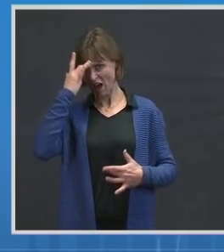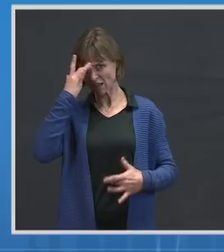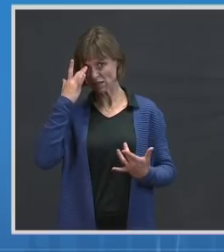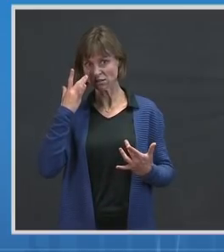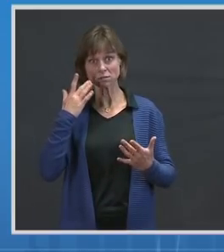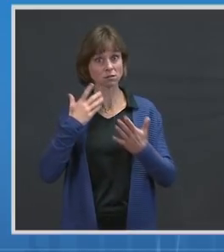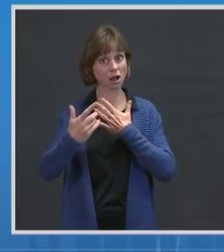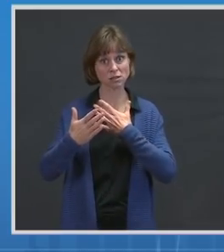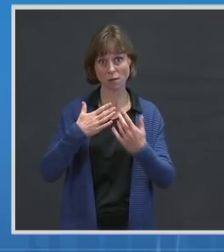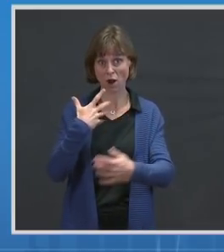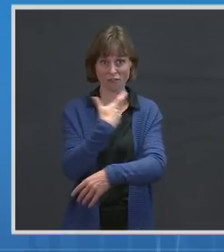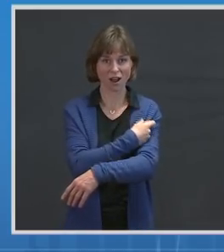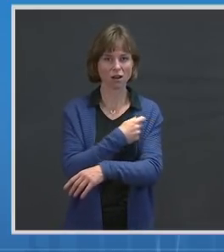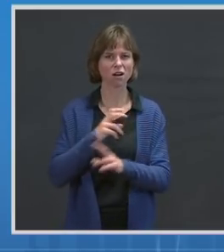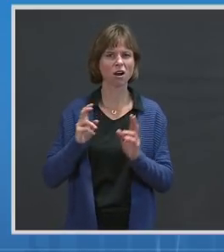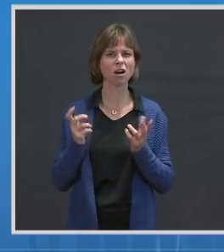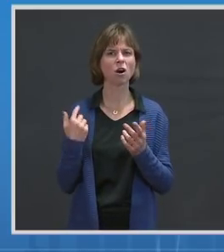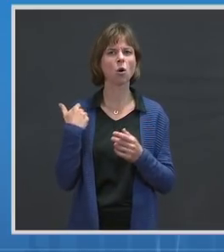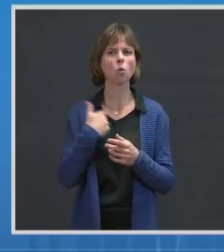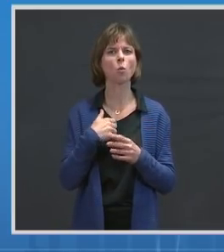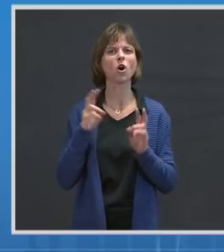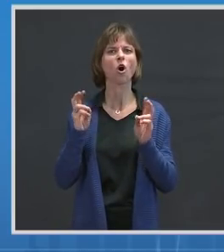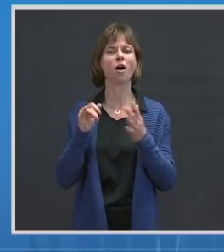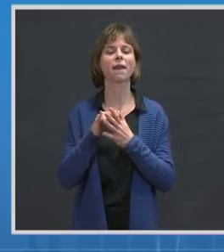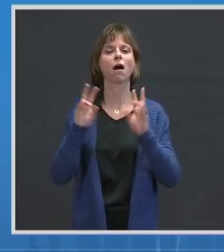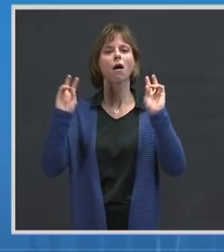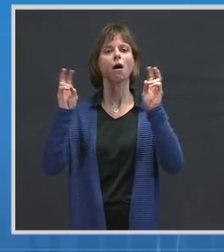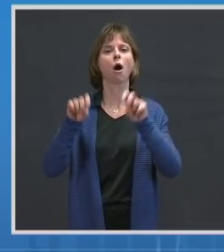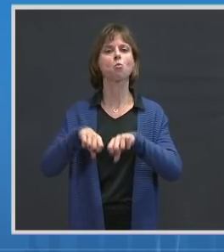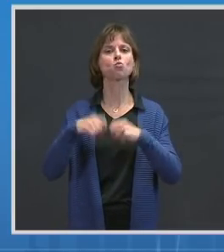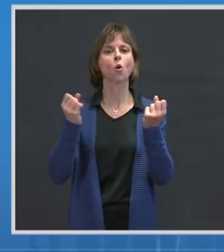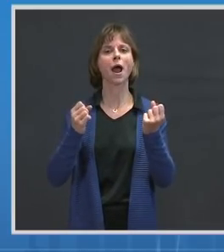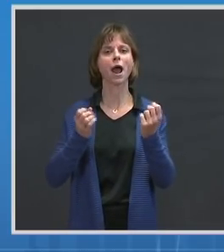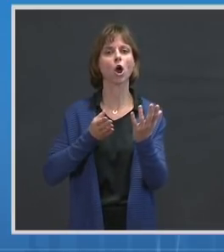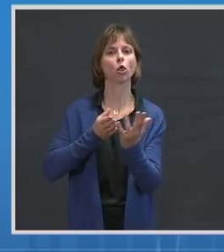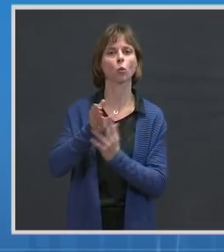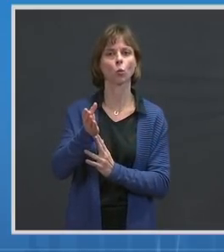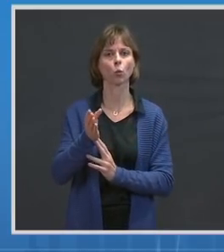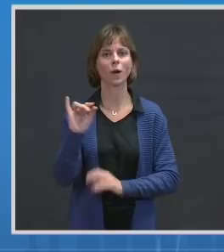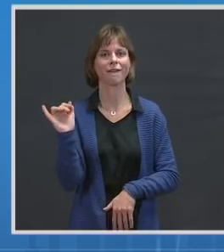we refer to that as a "breakthrough infection" -- does that person have the capability